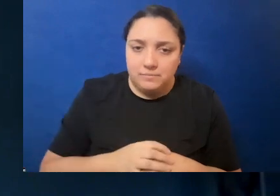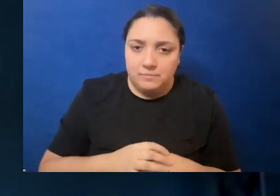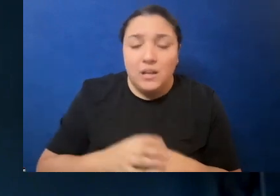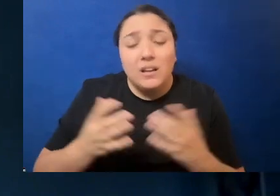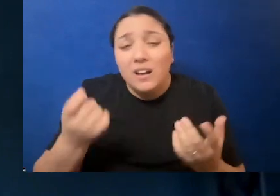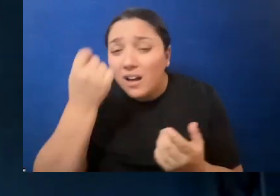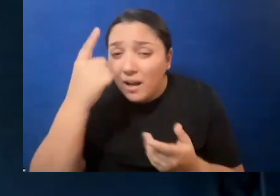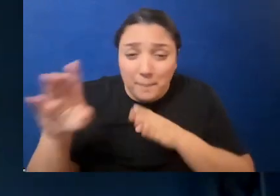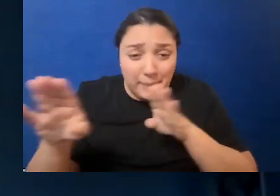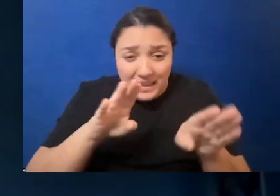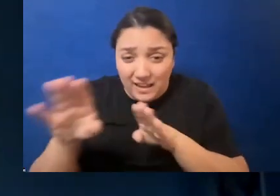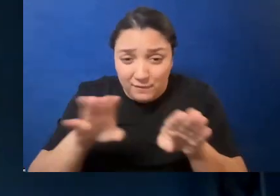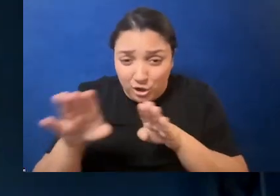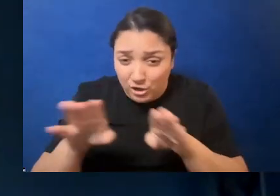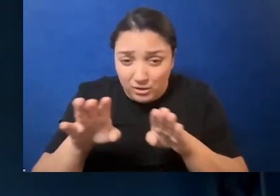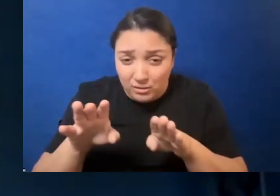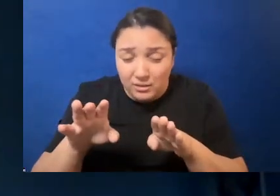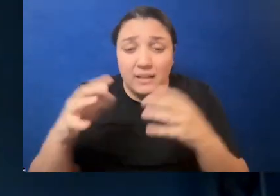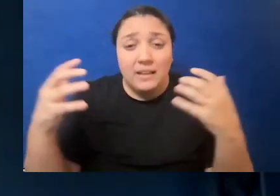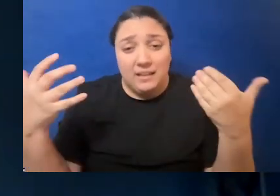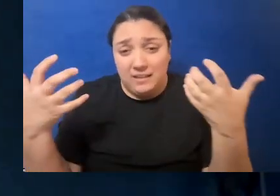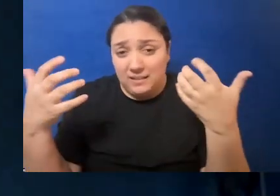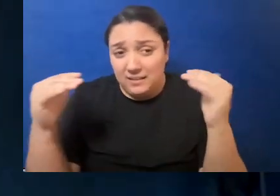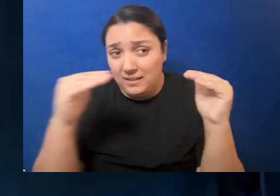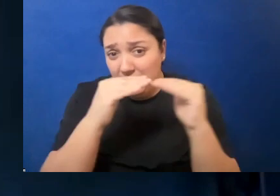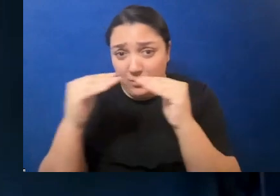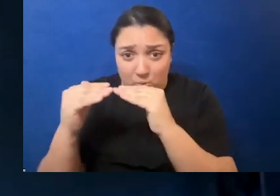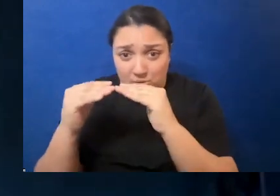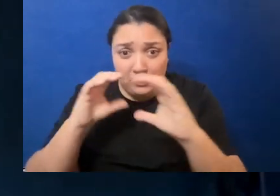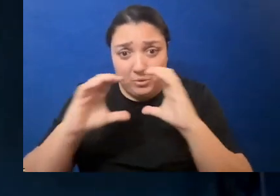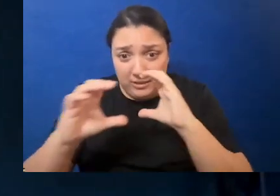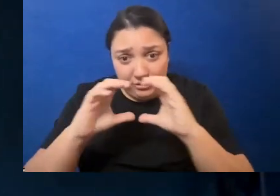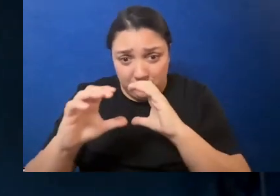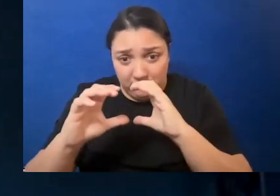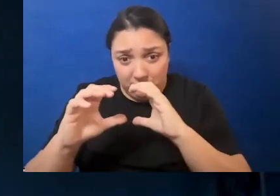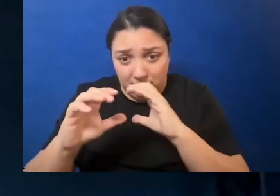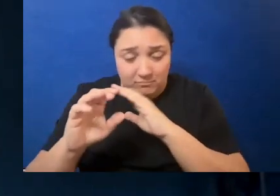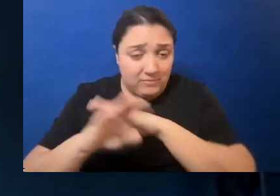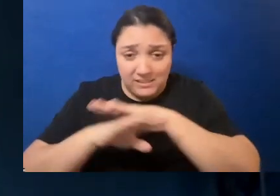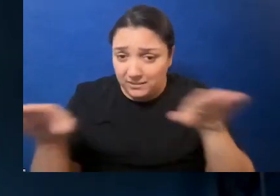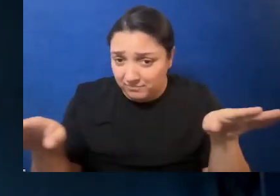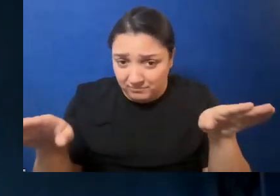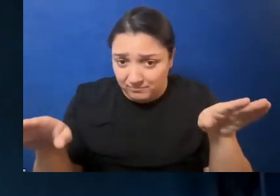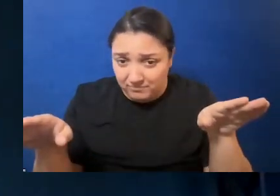FLAT OUT, CHILDREN, ADULTS, WHEN YOU ARE NOT FEELING RIGHT, YOU